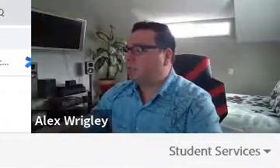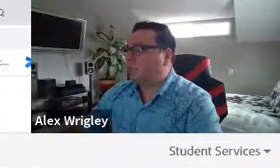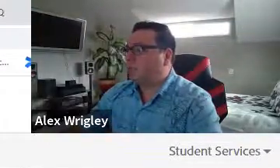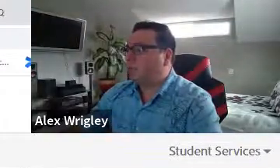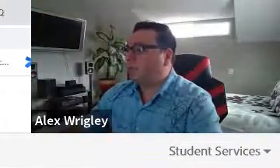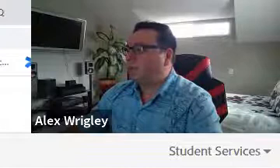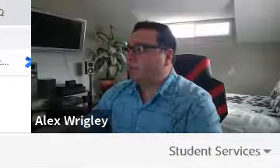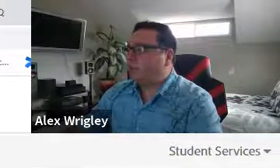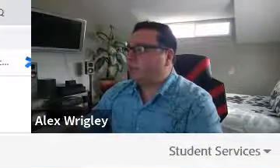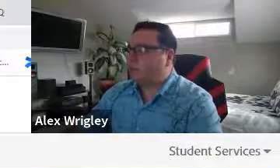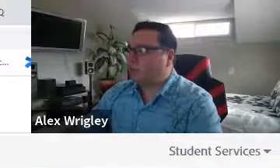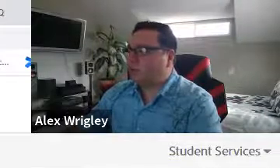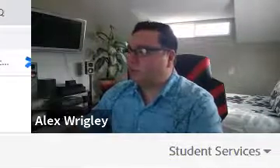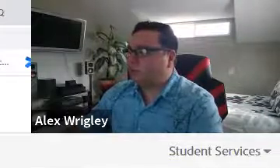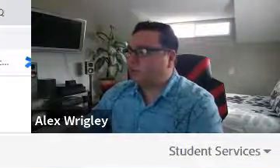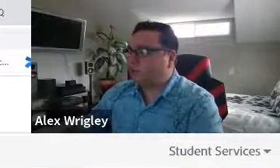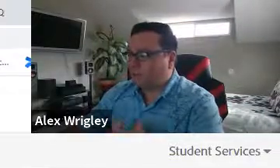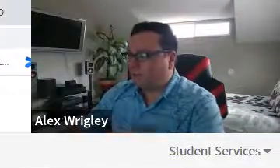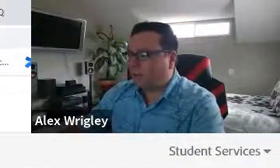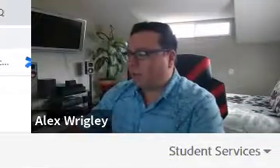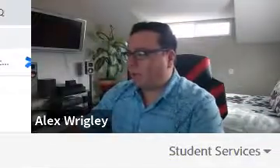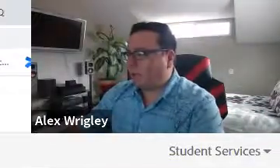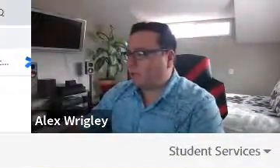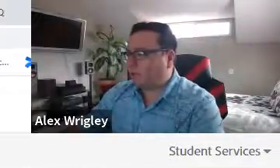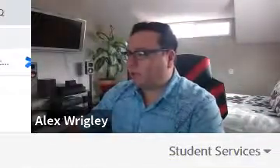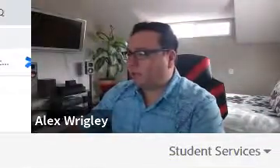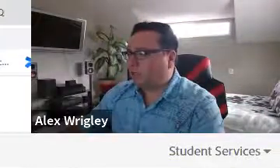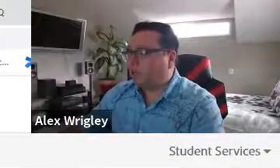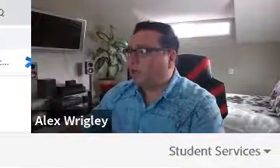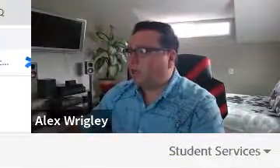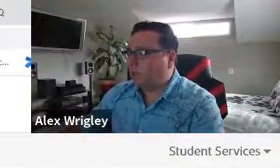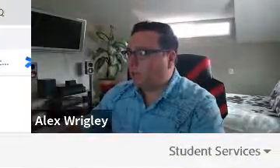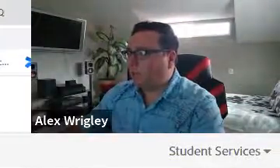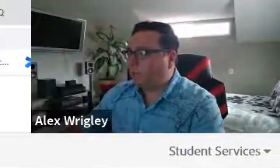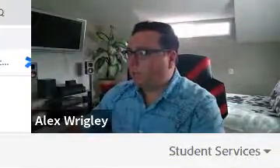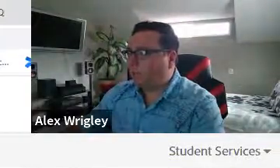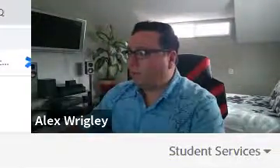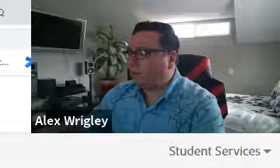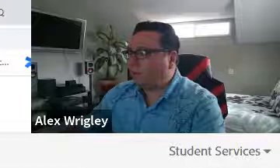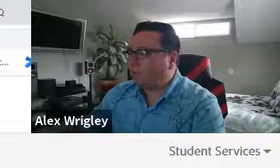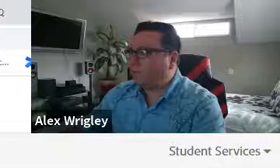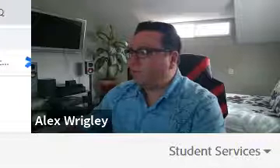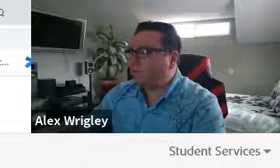at the bottom that student services with my email address here, created a form at 10:37.